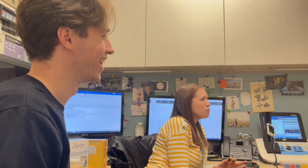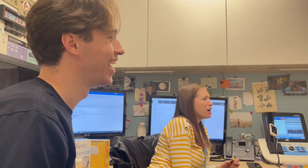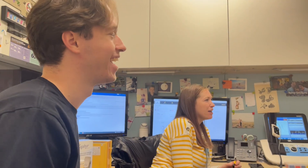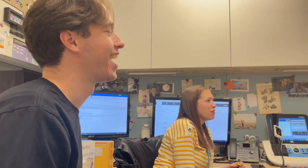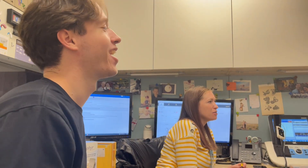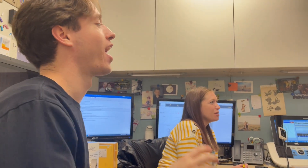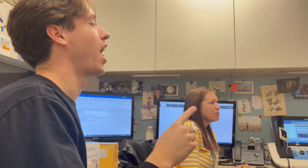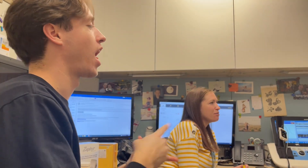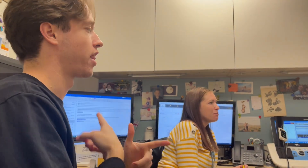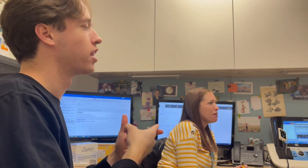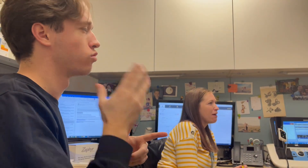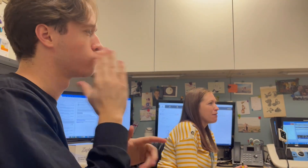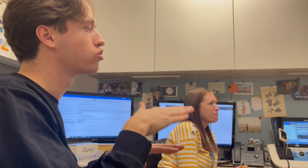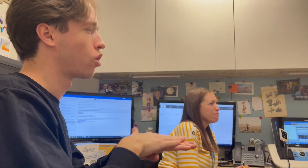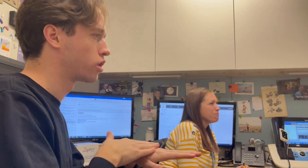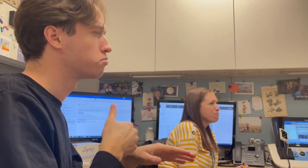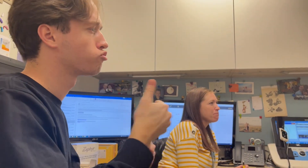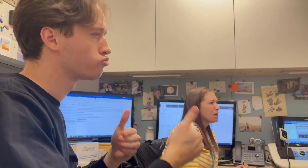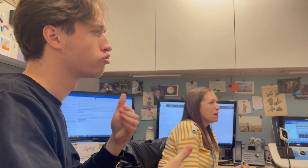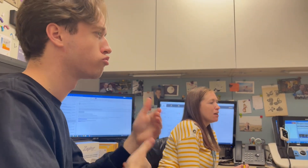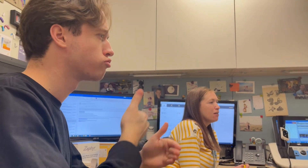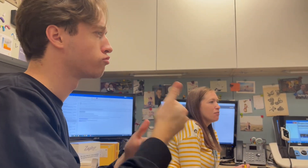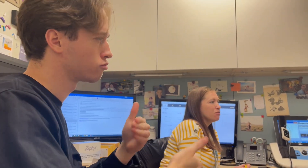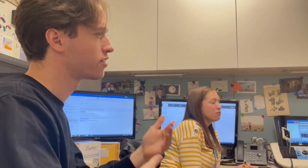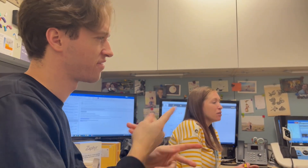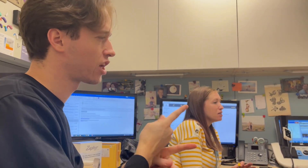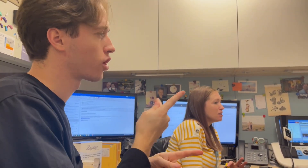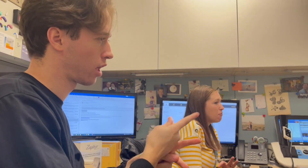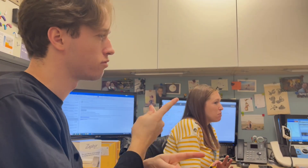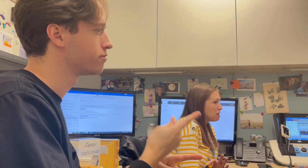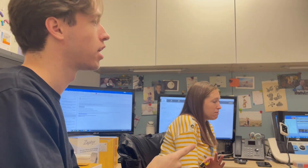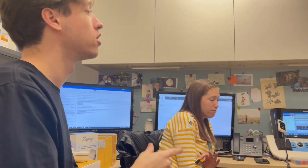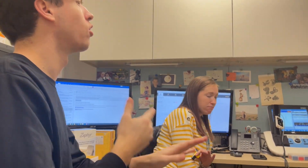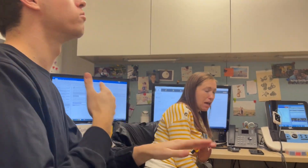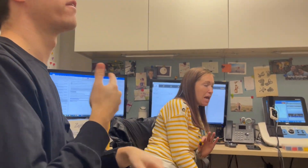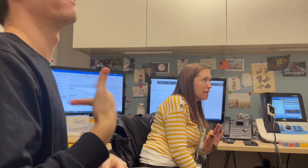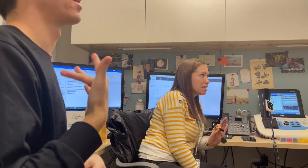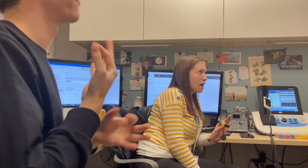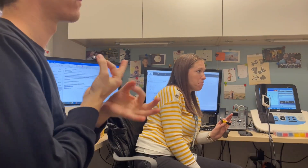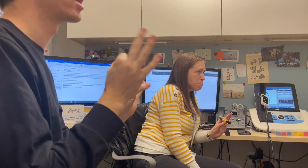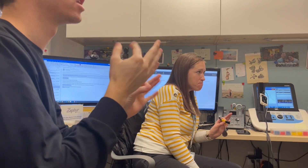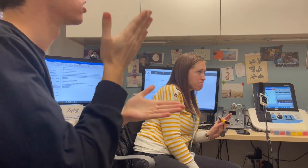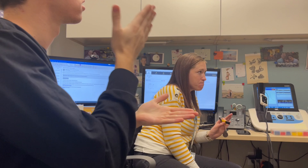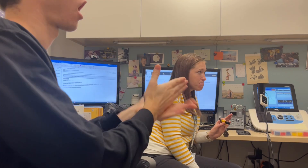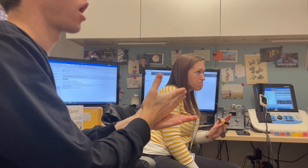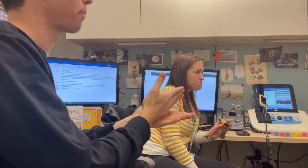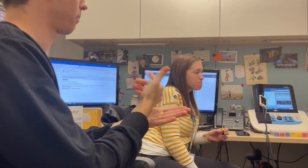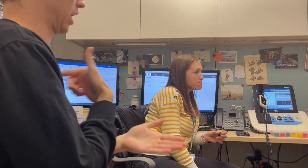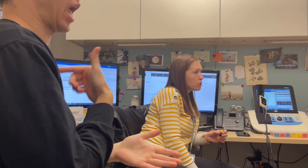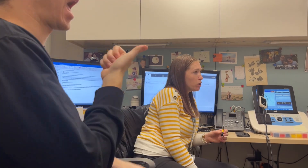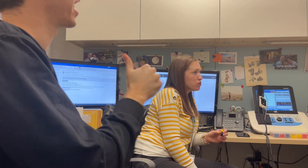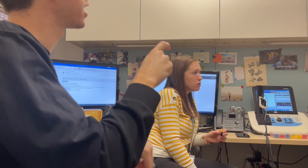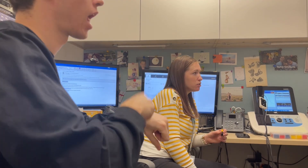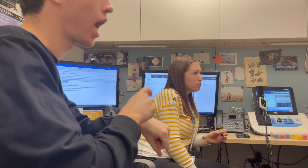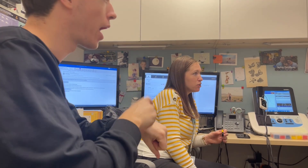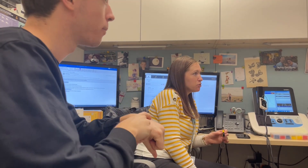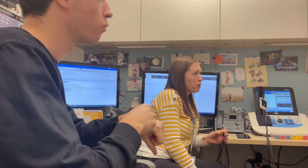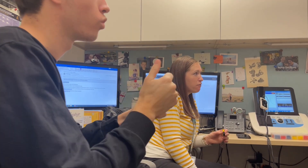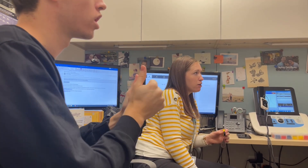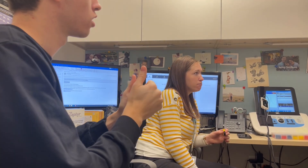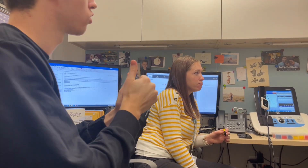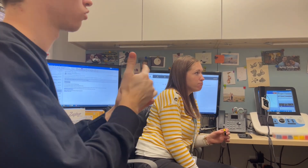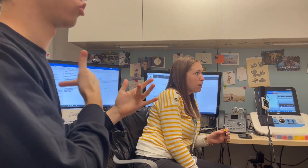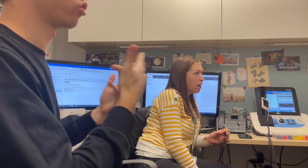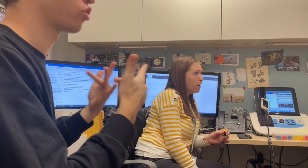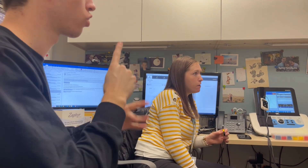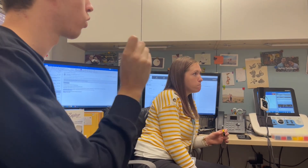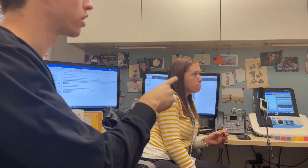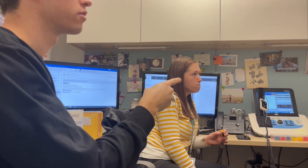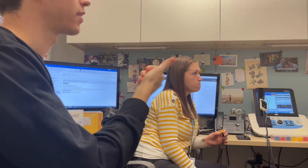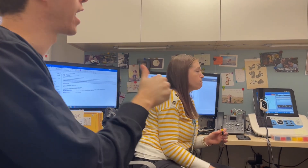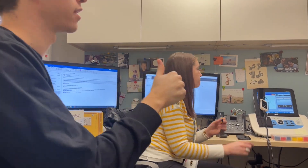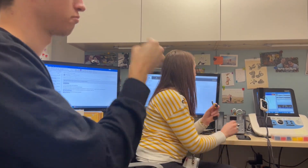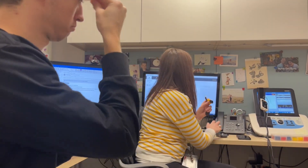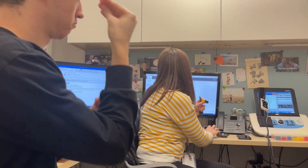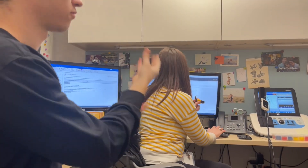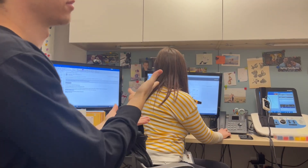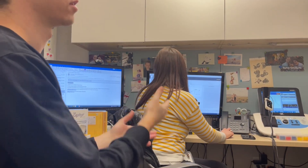we'll kind of go slowly from there feel free to stop me anytime questions concerns whatever okay